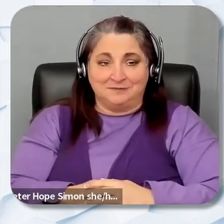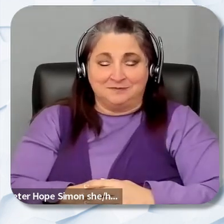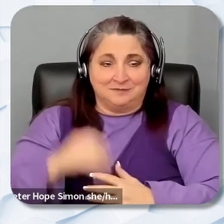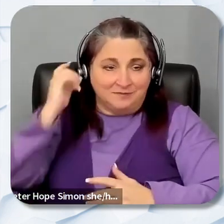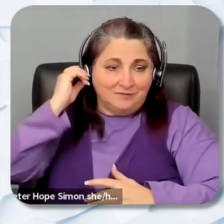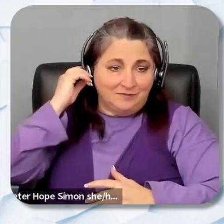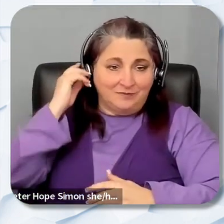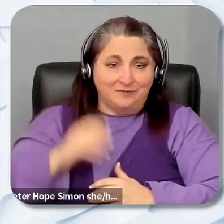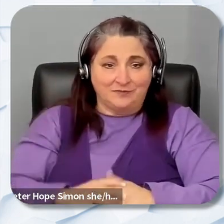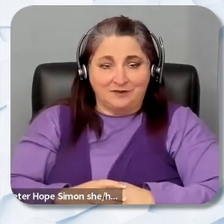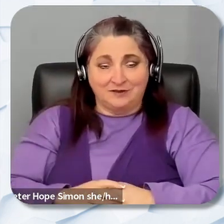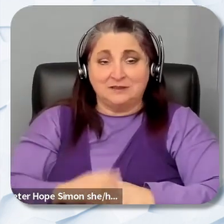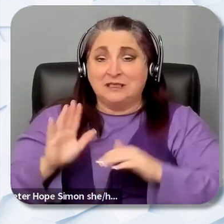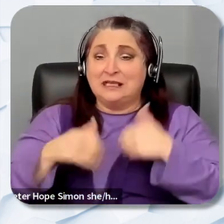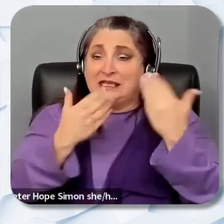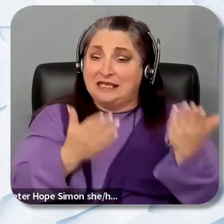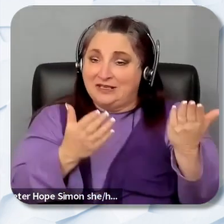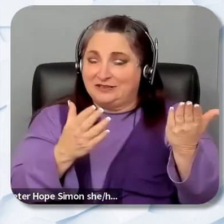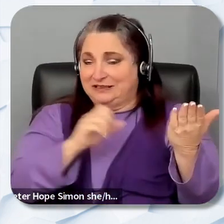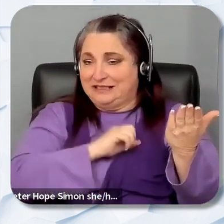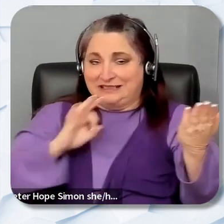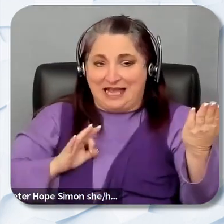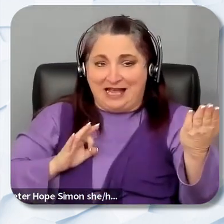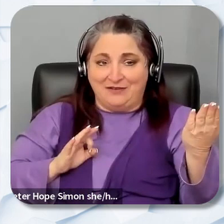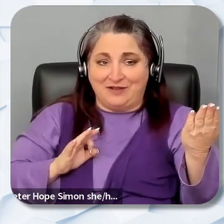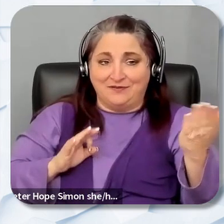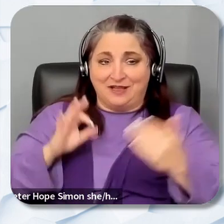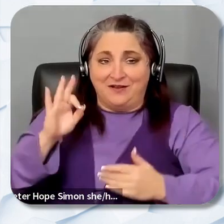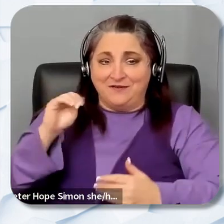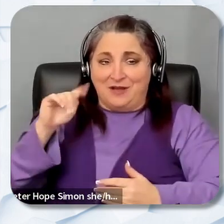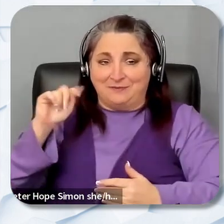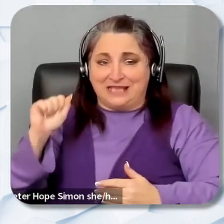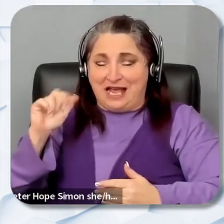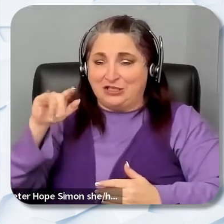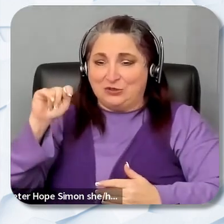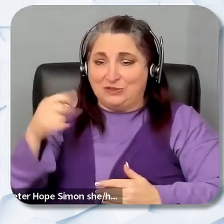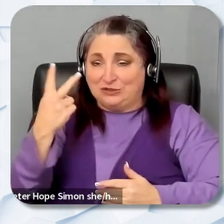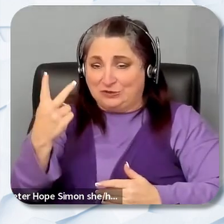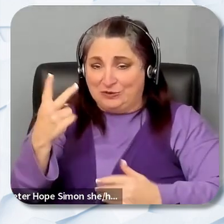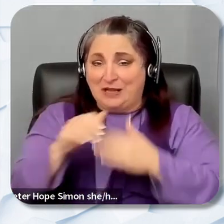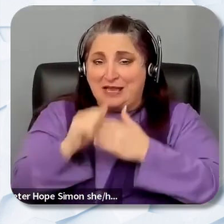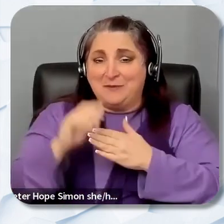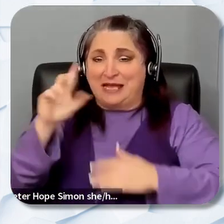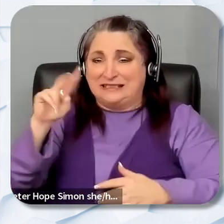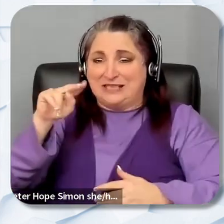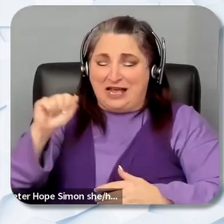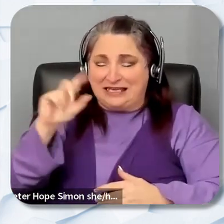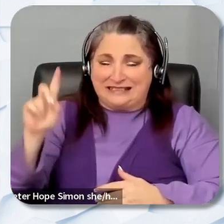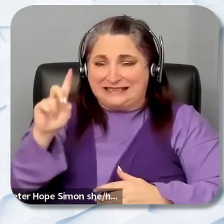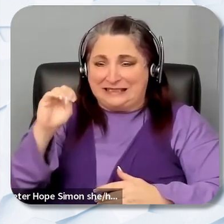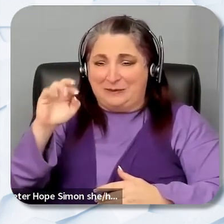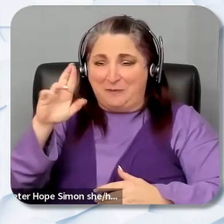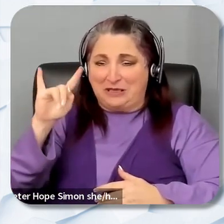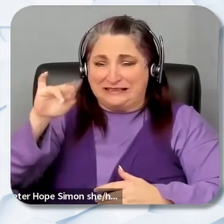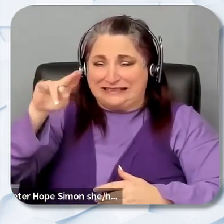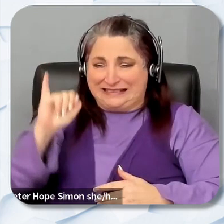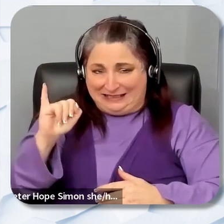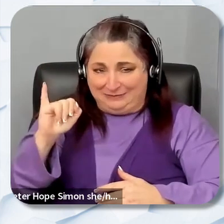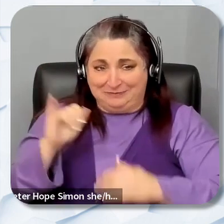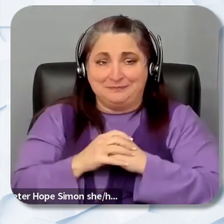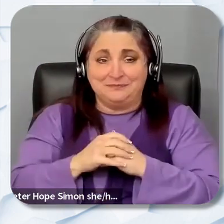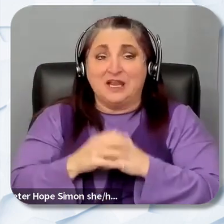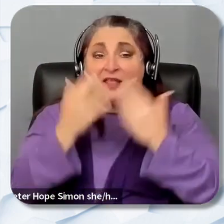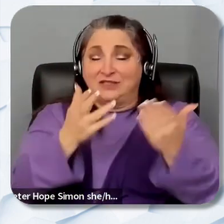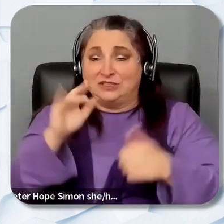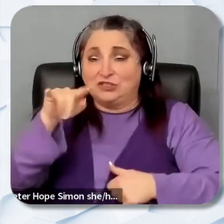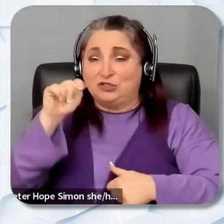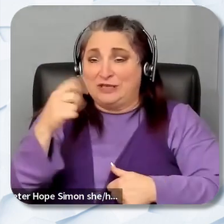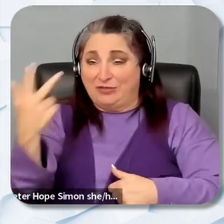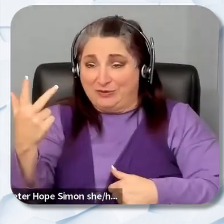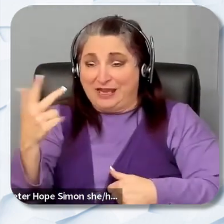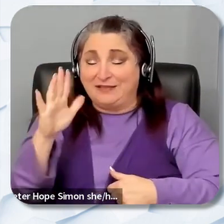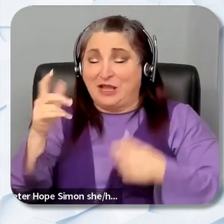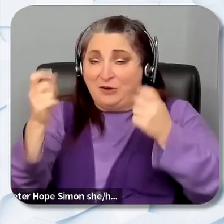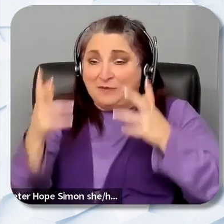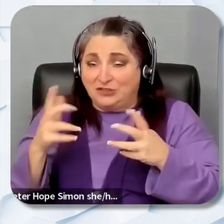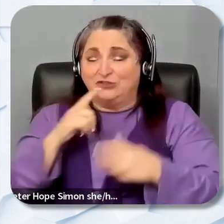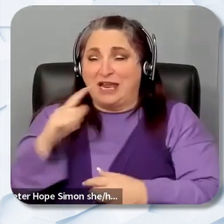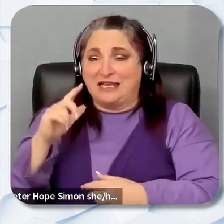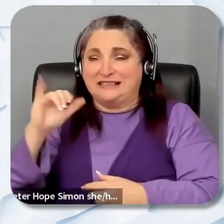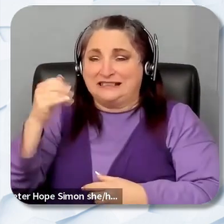the FMTA Unit 2 led by Donna DeMartini, and this is Unit 3 and their administrator, James